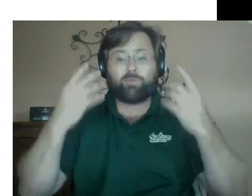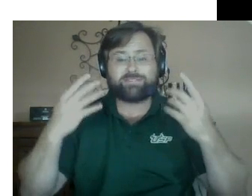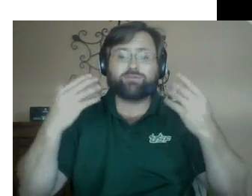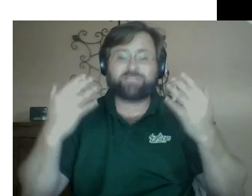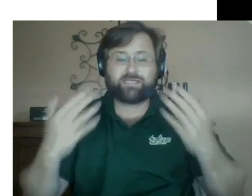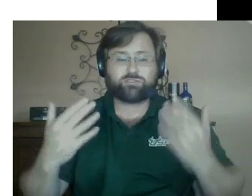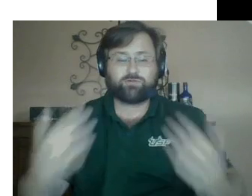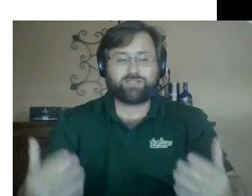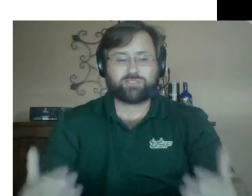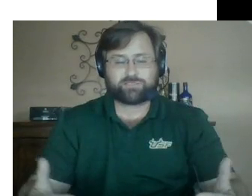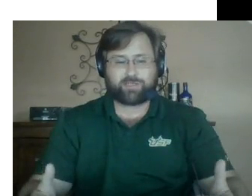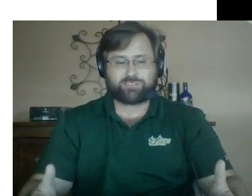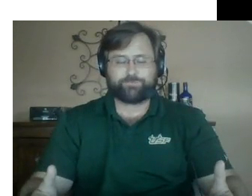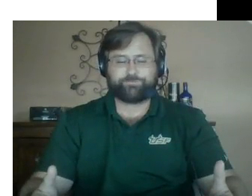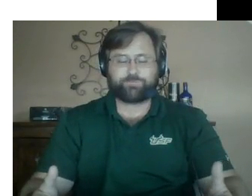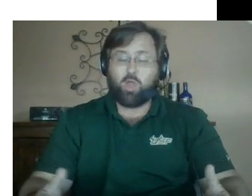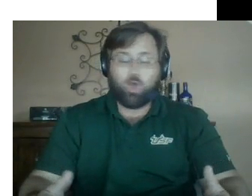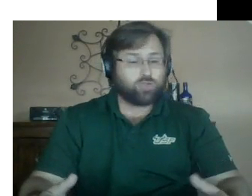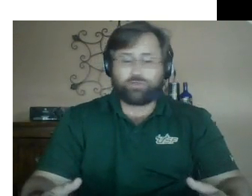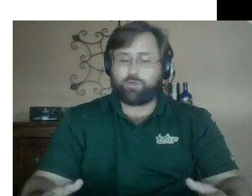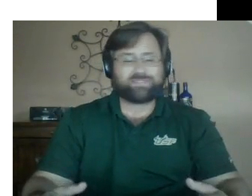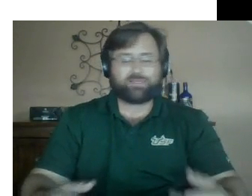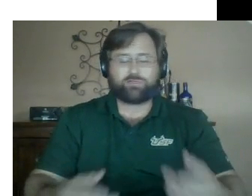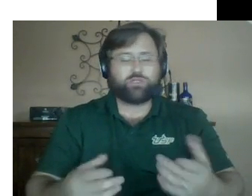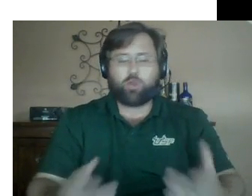we still use the conditional facial expression also notice that there's no